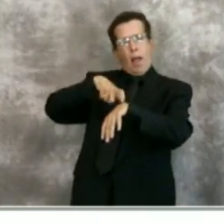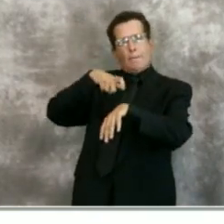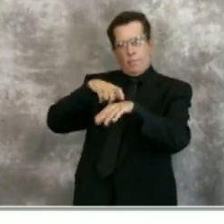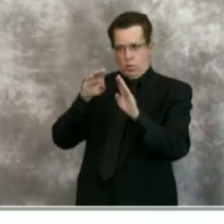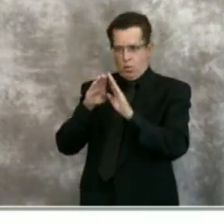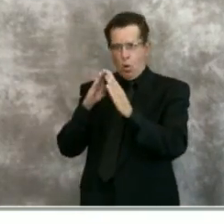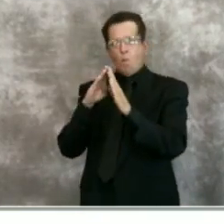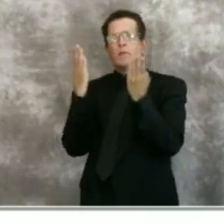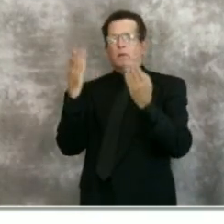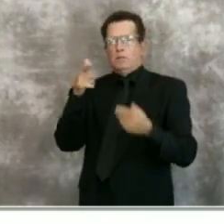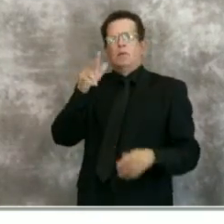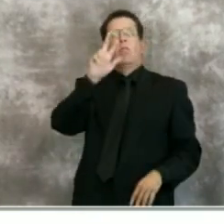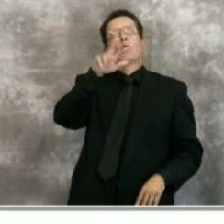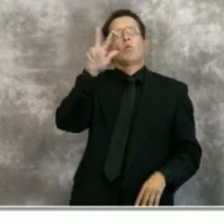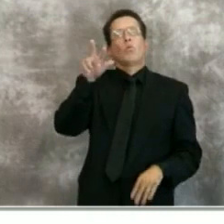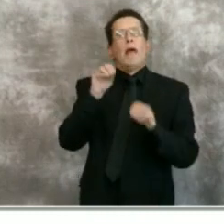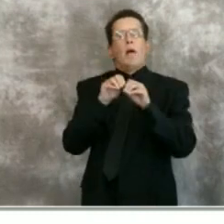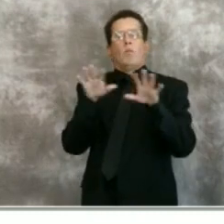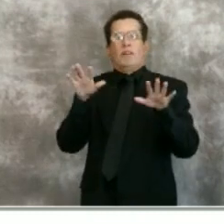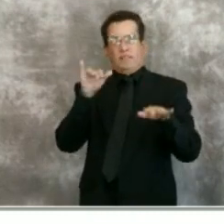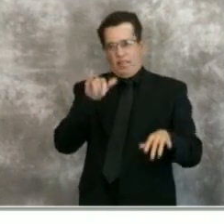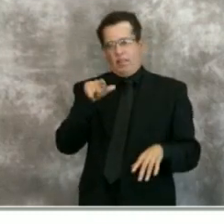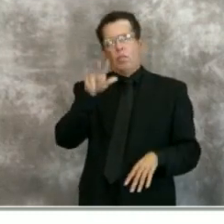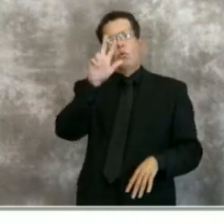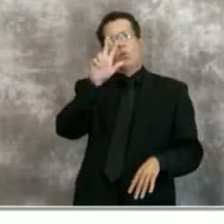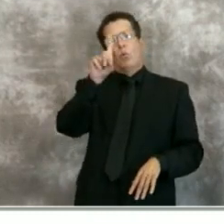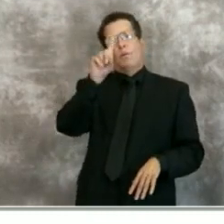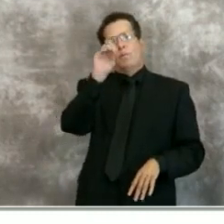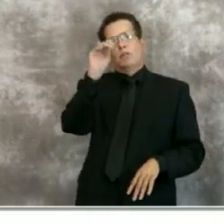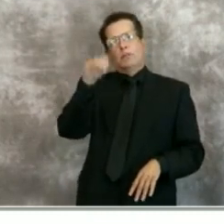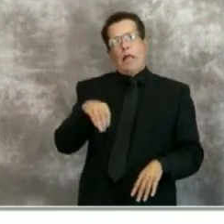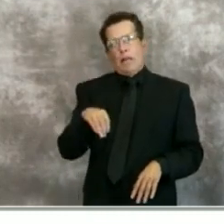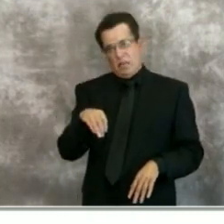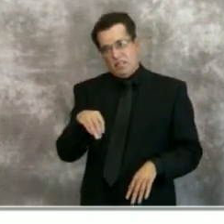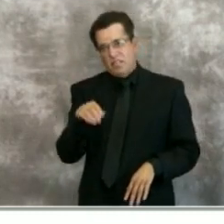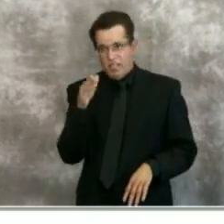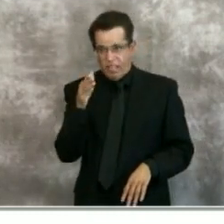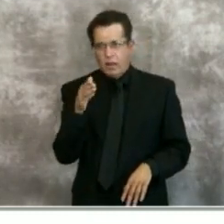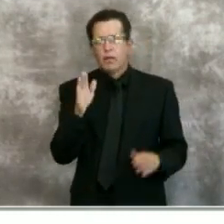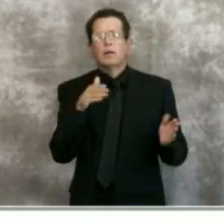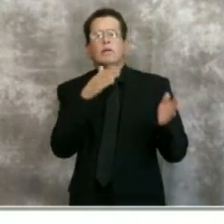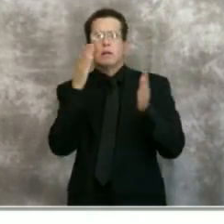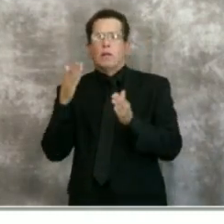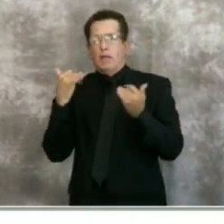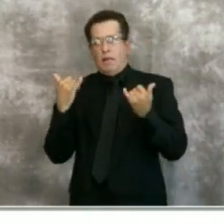JUNE AGAIN ALIGNING WITH THE INCREASE. IN OPENING UP. WE